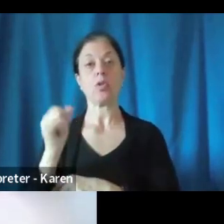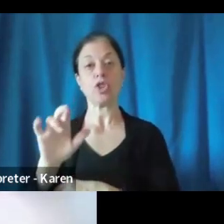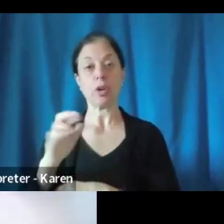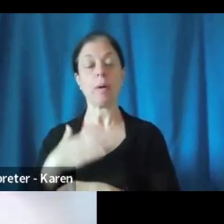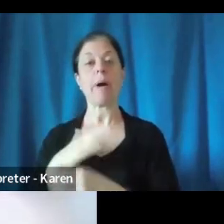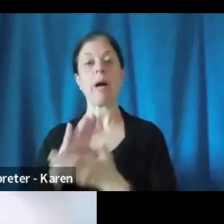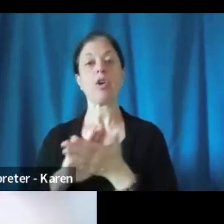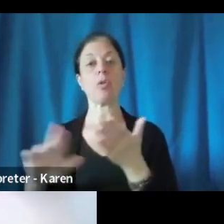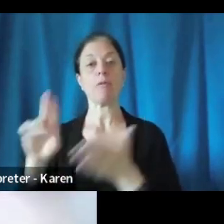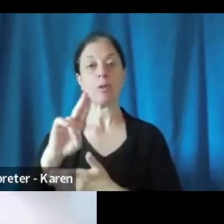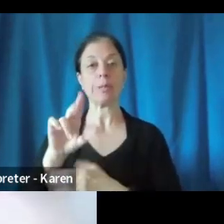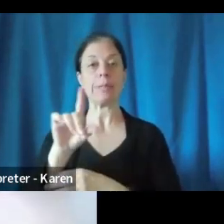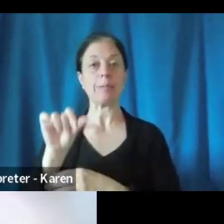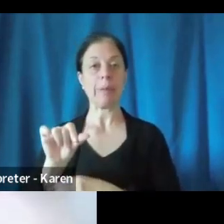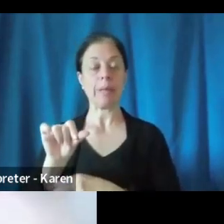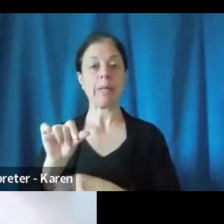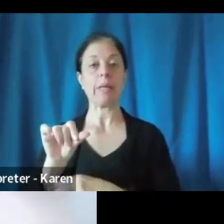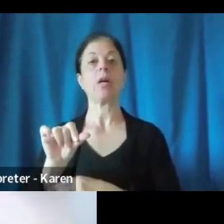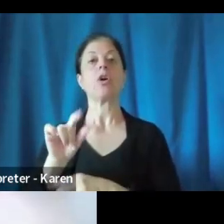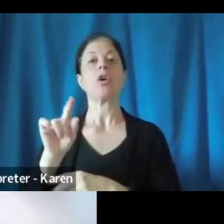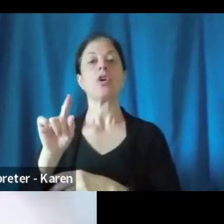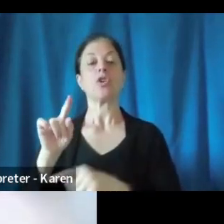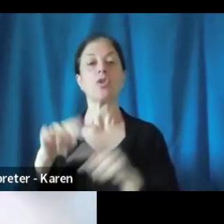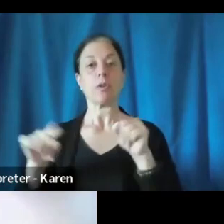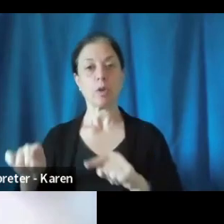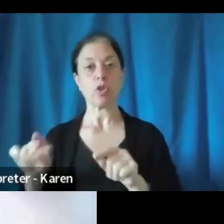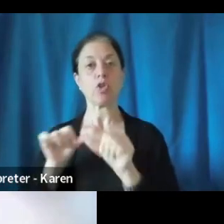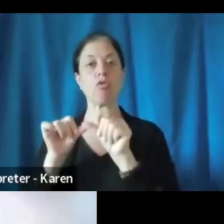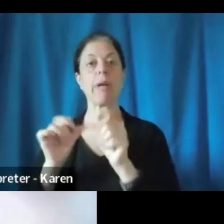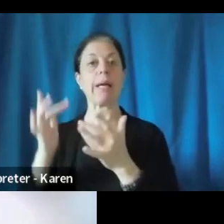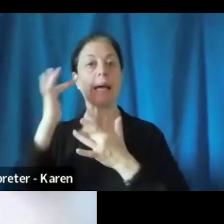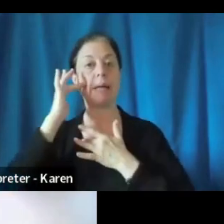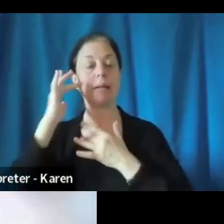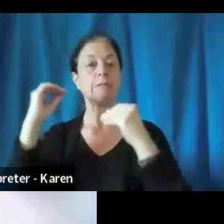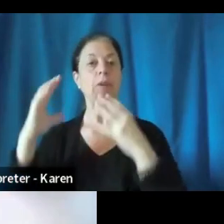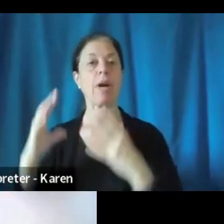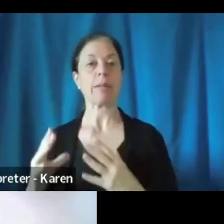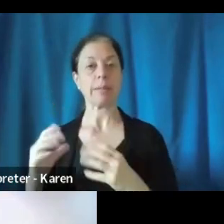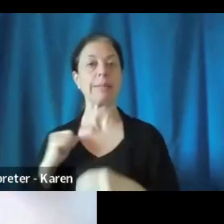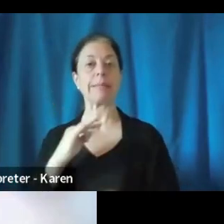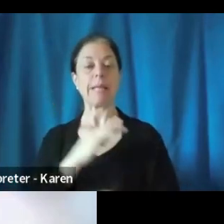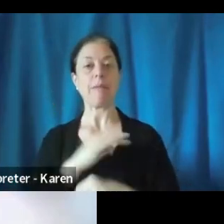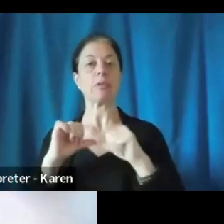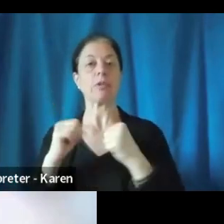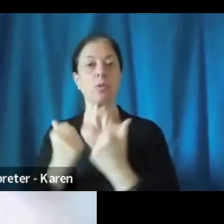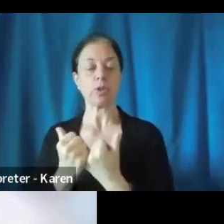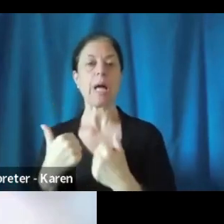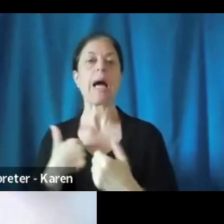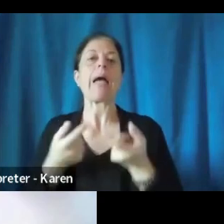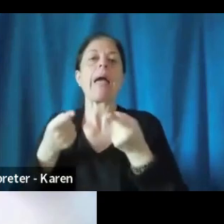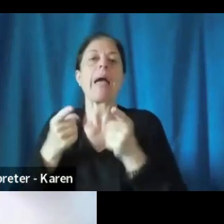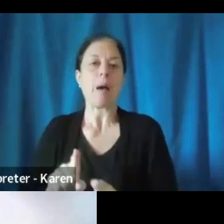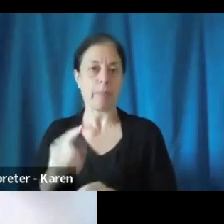So for instance, I cofounded and cochaired my university's disability and